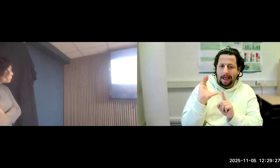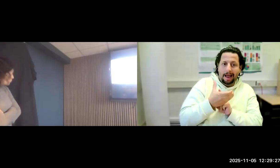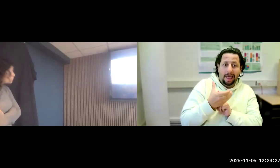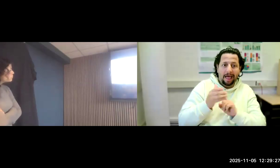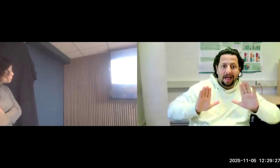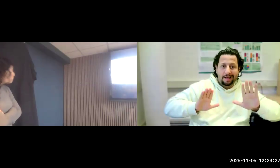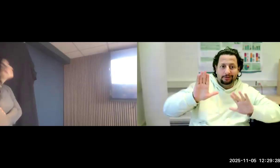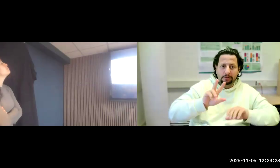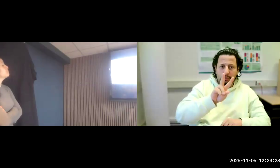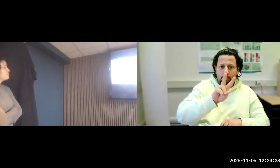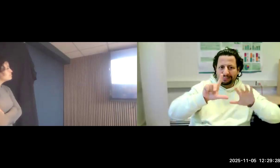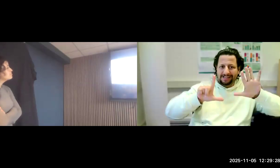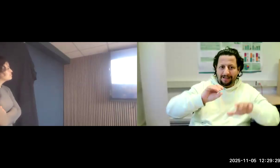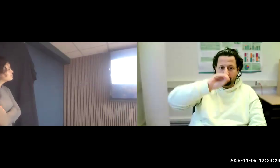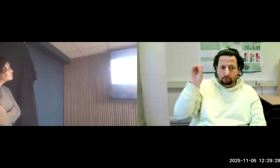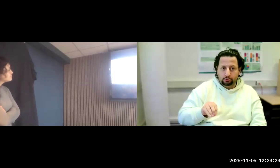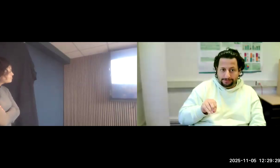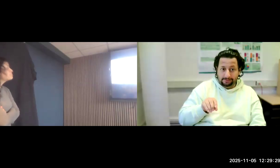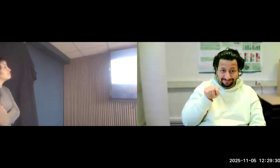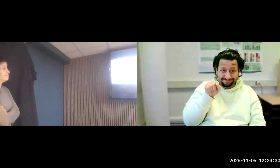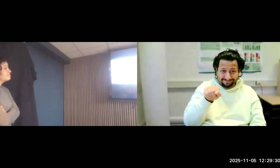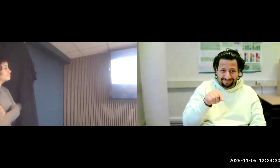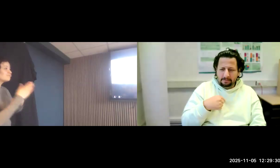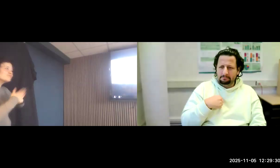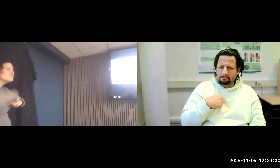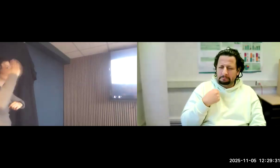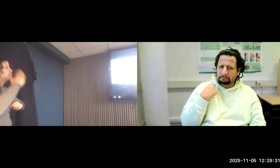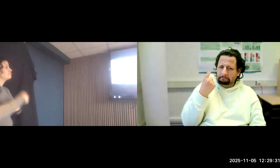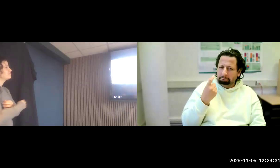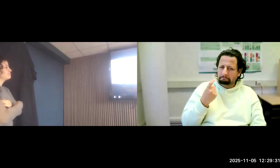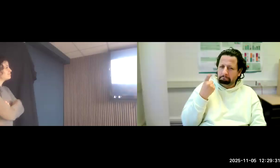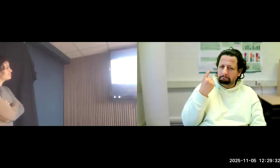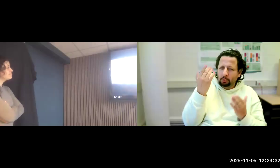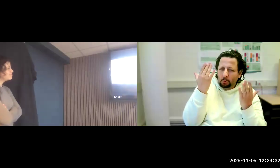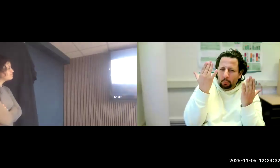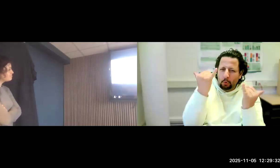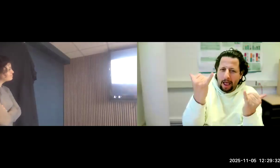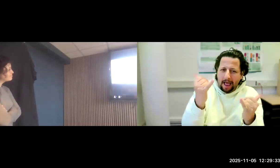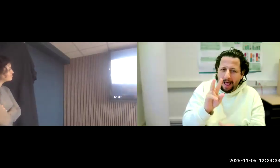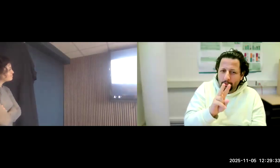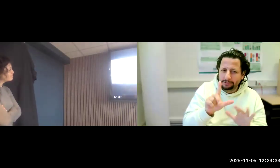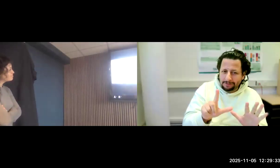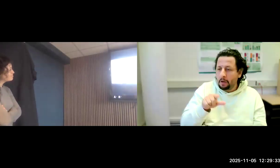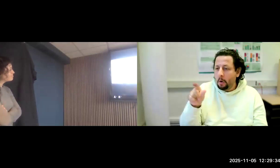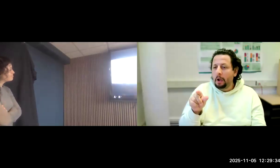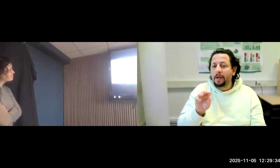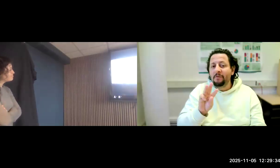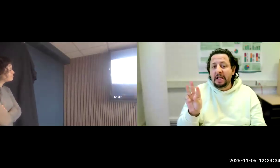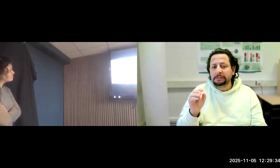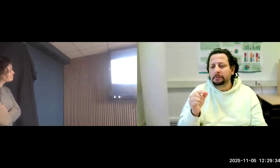We can see that there's a lot of that 27% of the results were classifiers, and I'm just really curious…